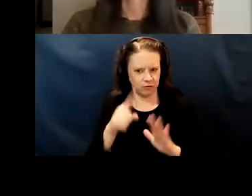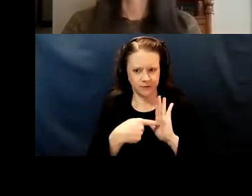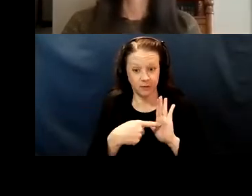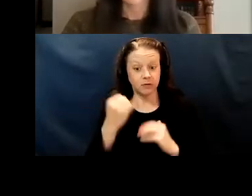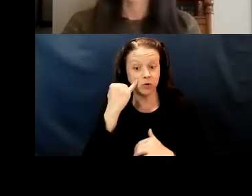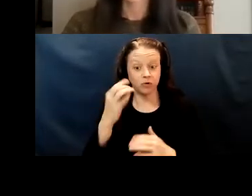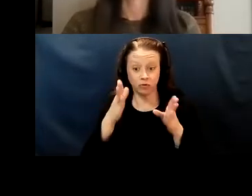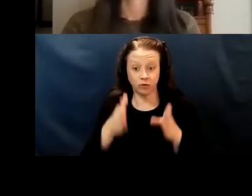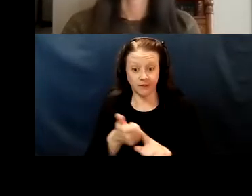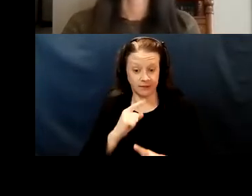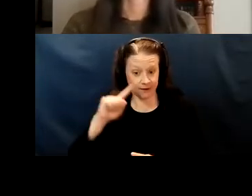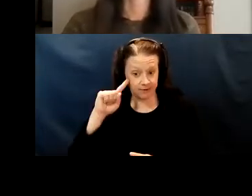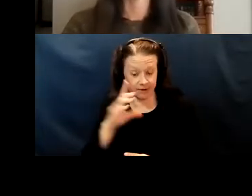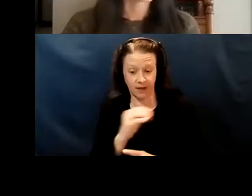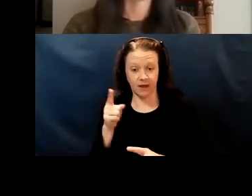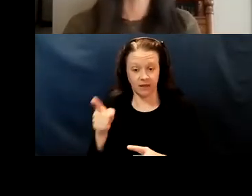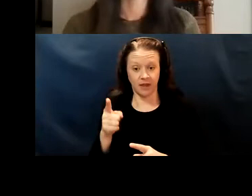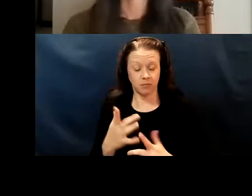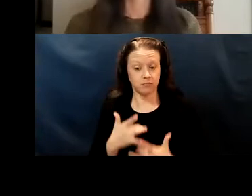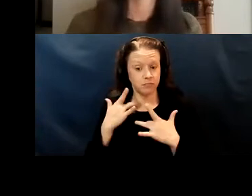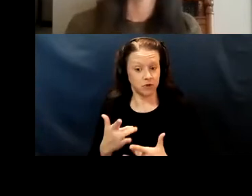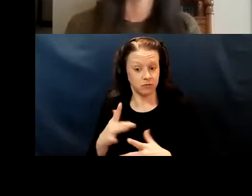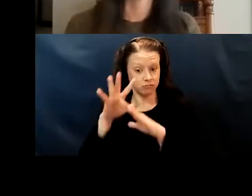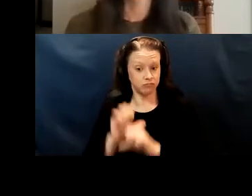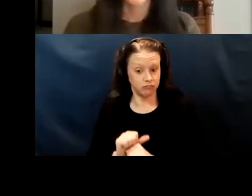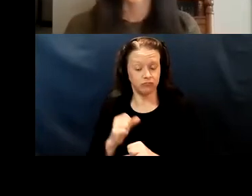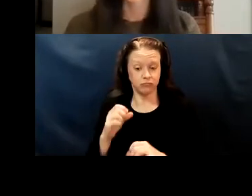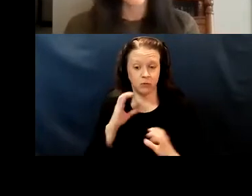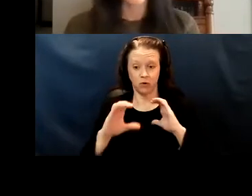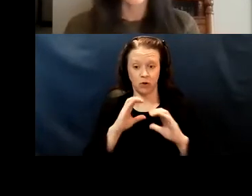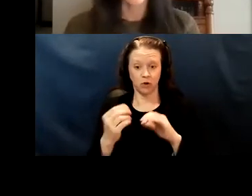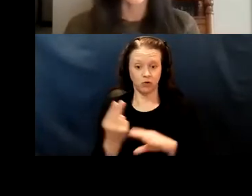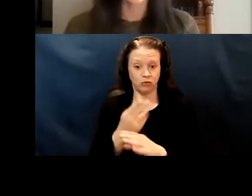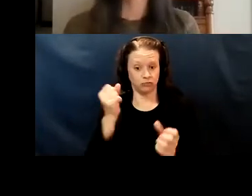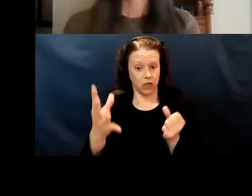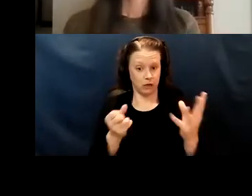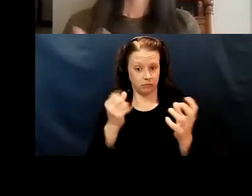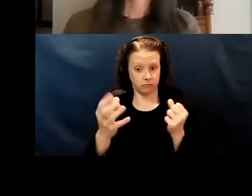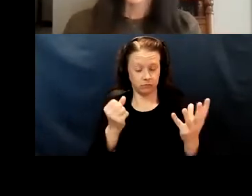is deaf and they choose to communicate in sign language, they